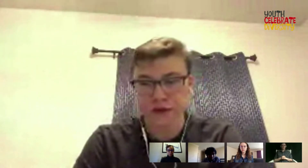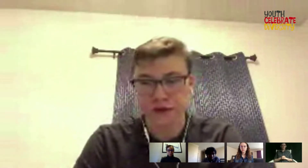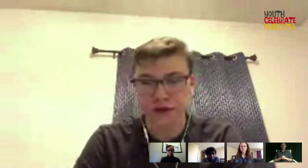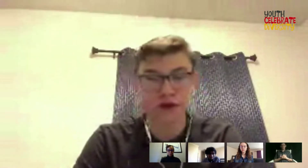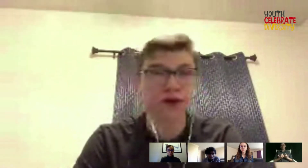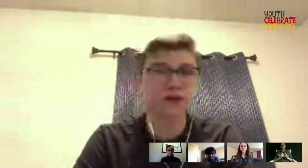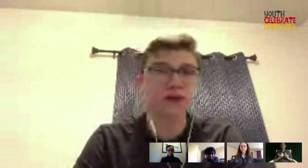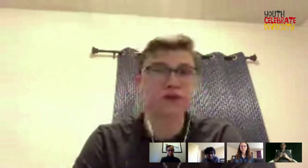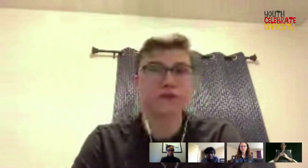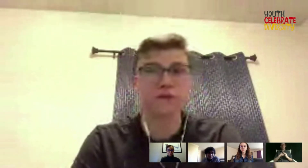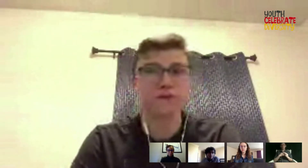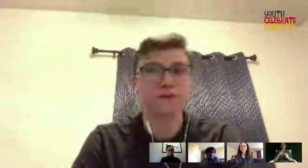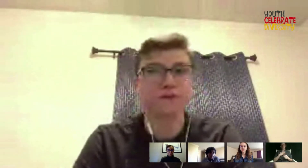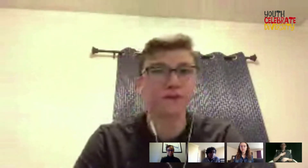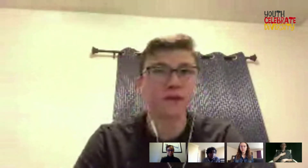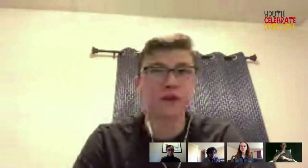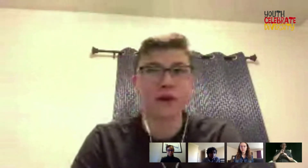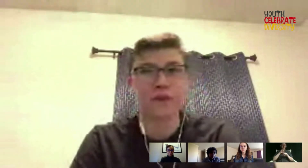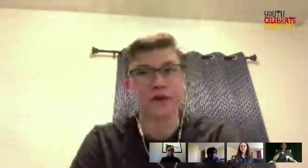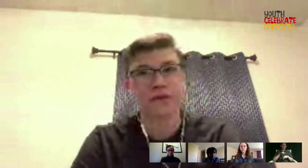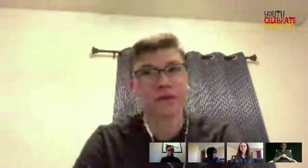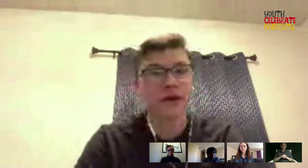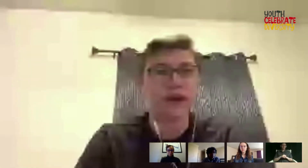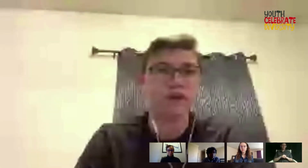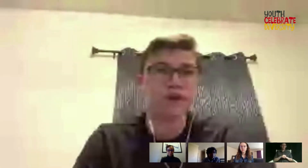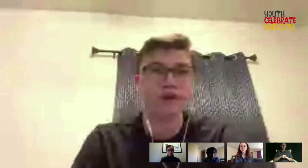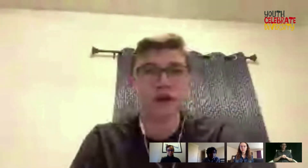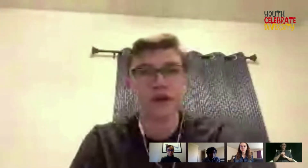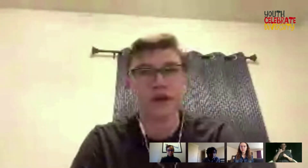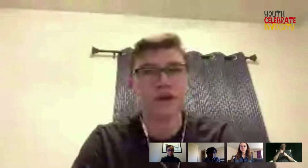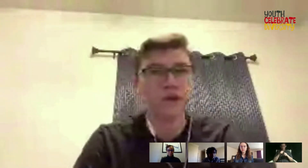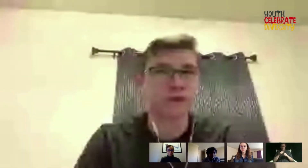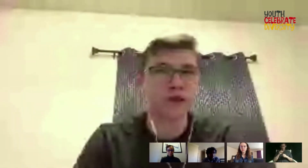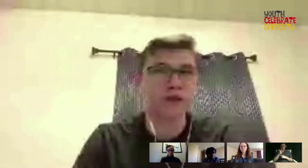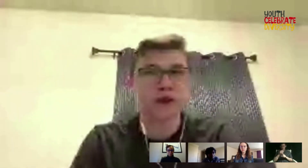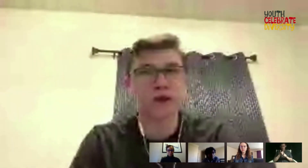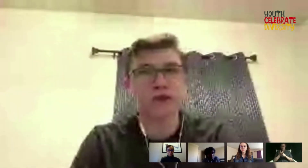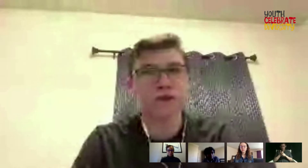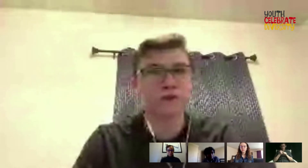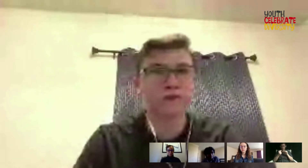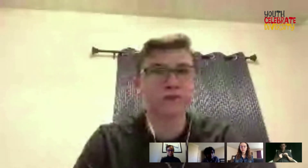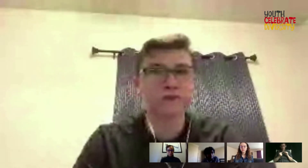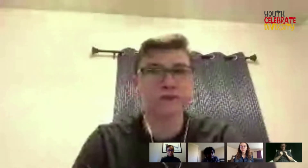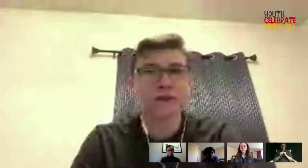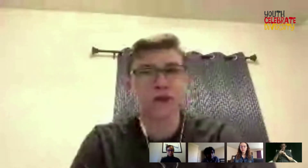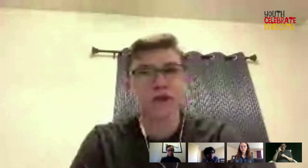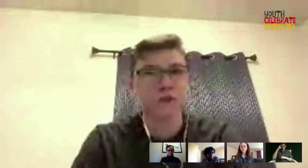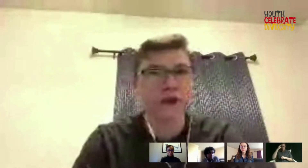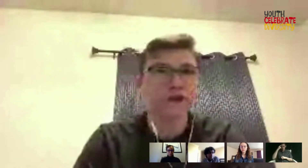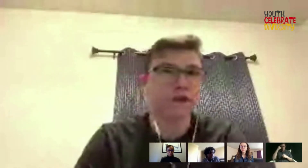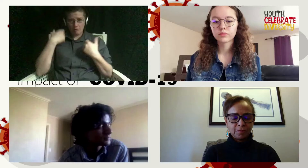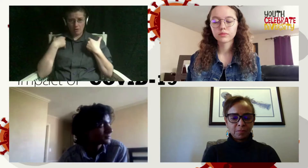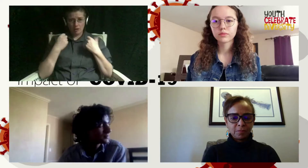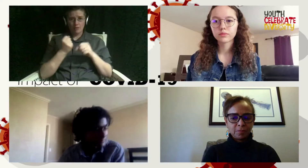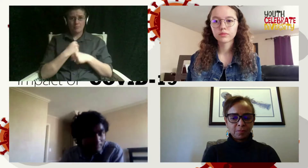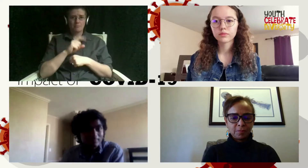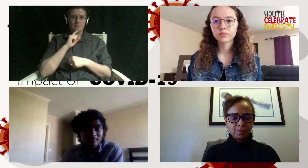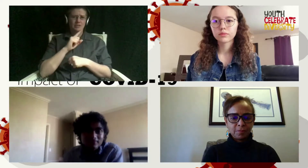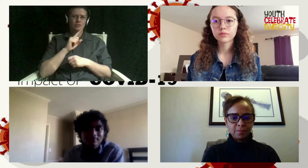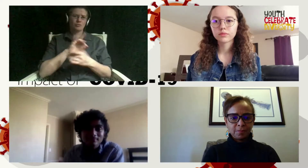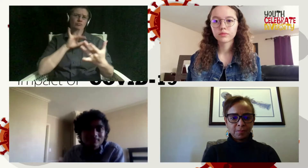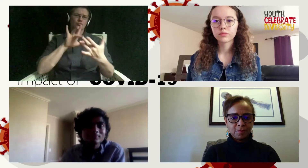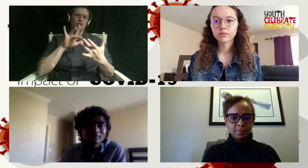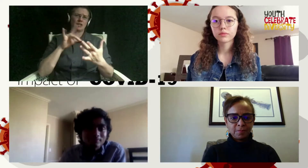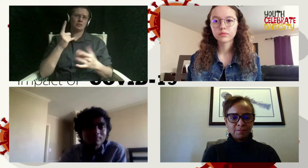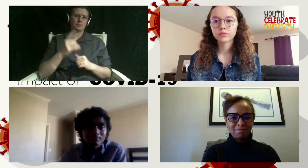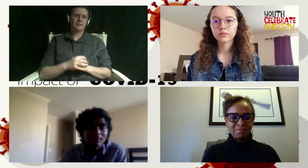to the questions and remember if you're struggling with your mental health make sure to reach out all